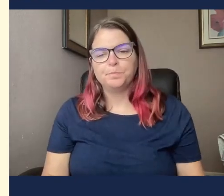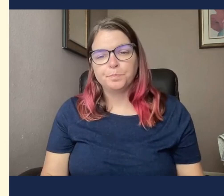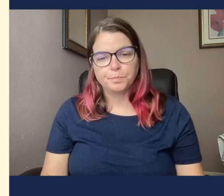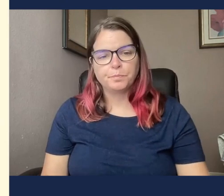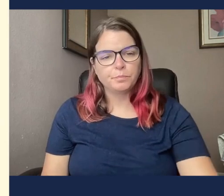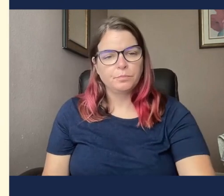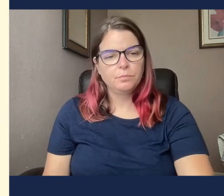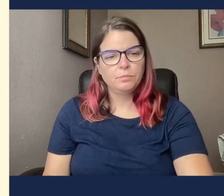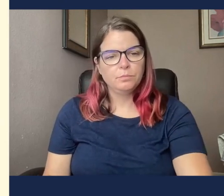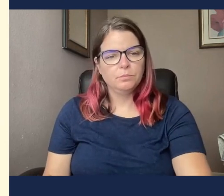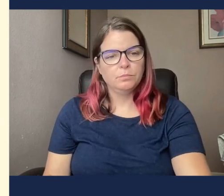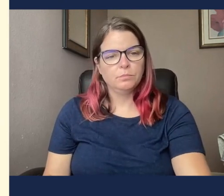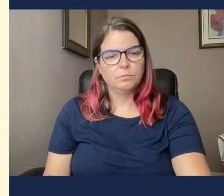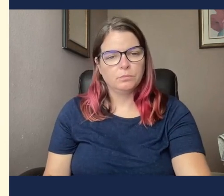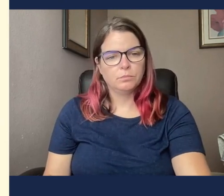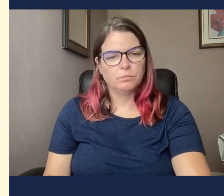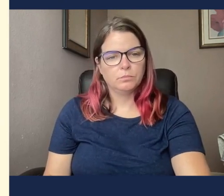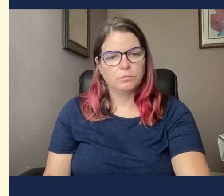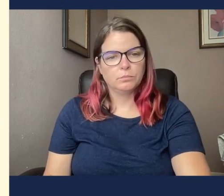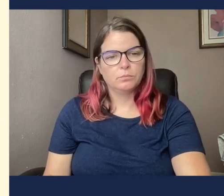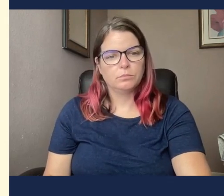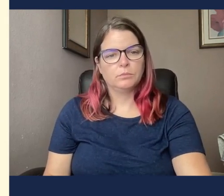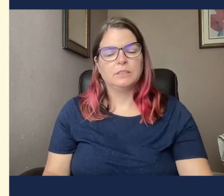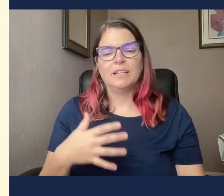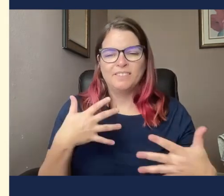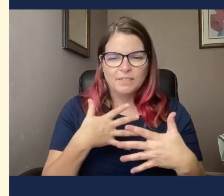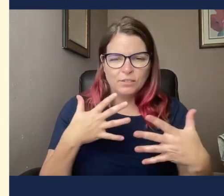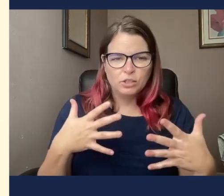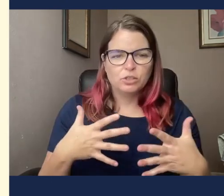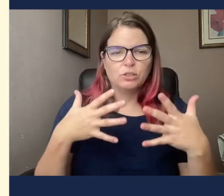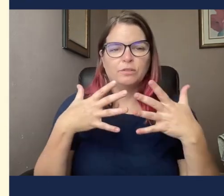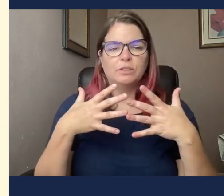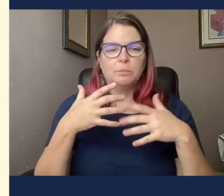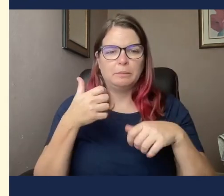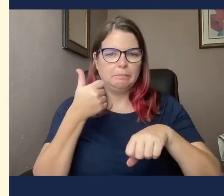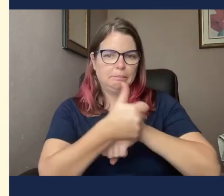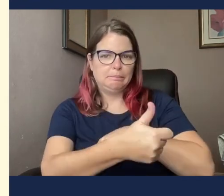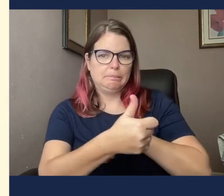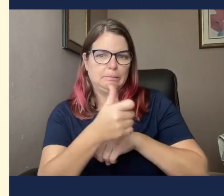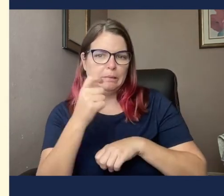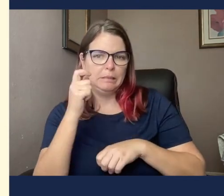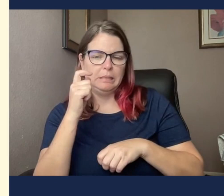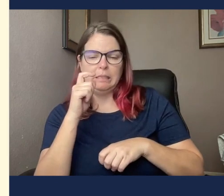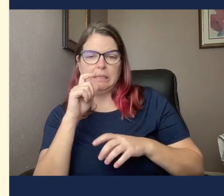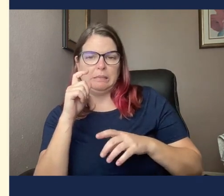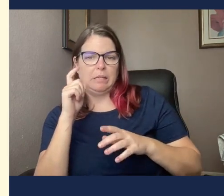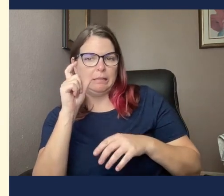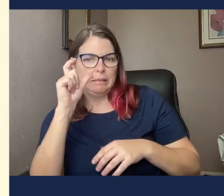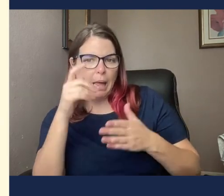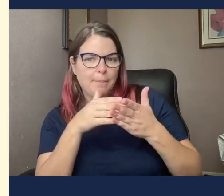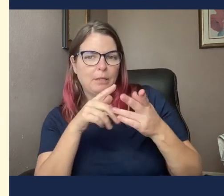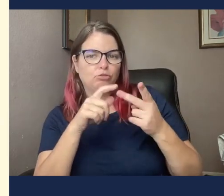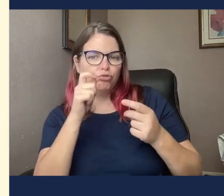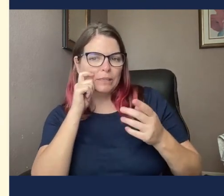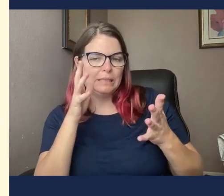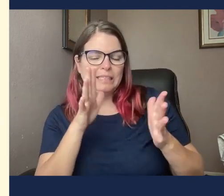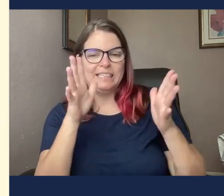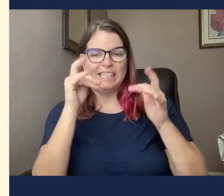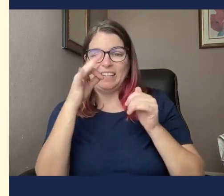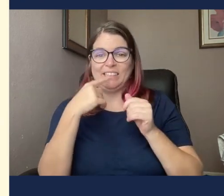Conduct a climate assessment, create an advisory committee on Muslim and Arab student life, raising the awareness of